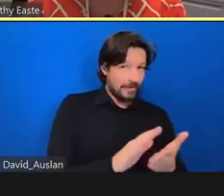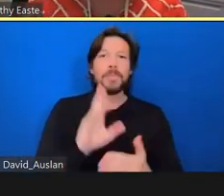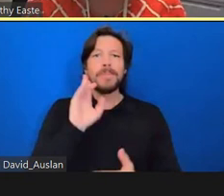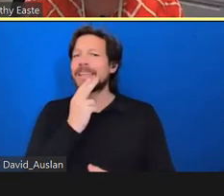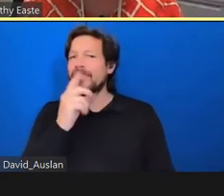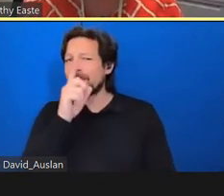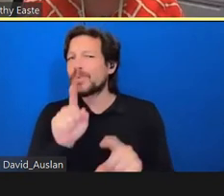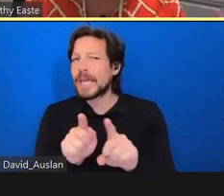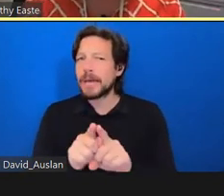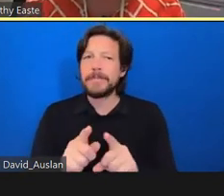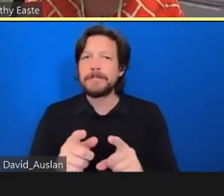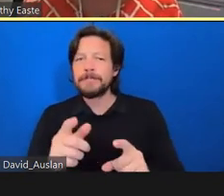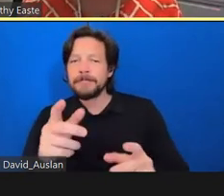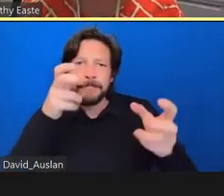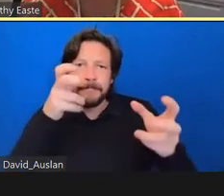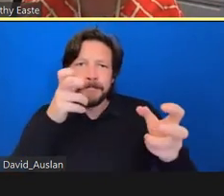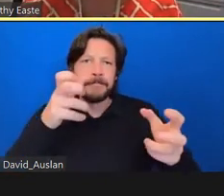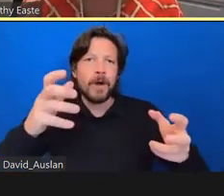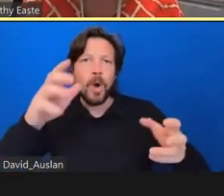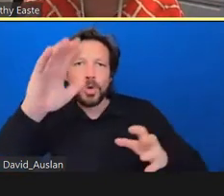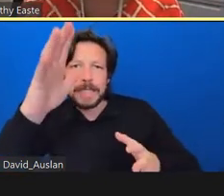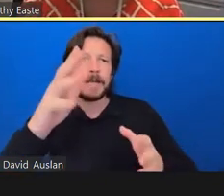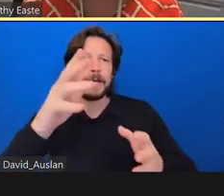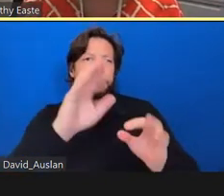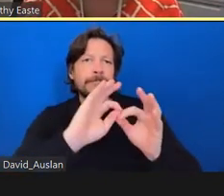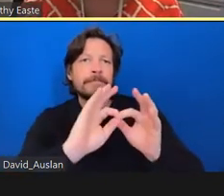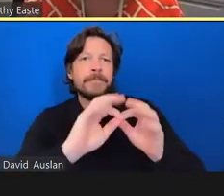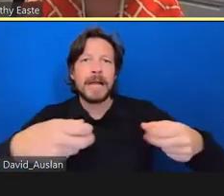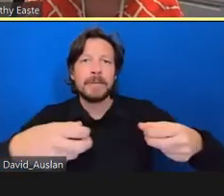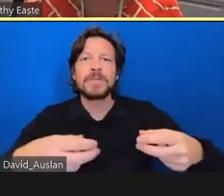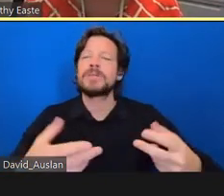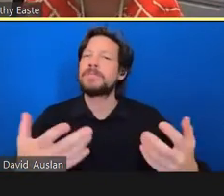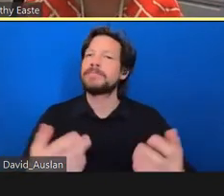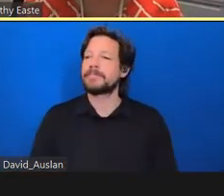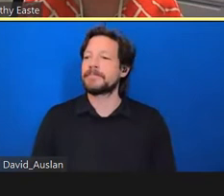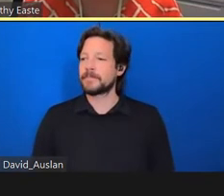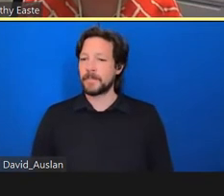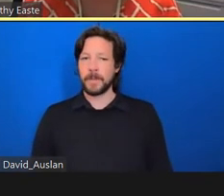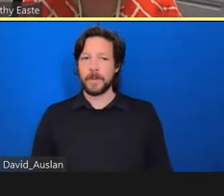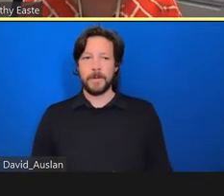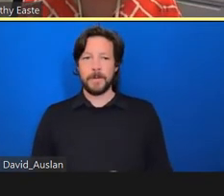have to use Auslan or captioning or whatever. Sometimes it's referred to as listening fatigue